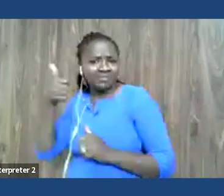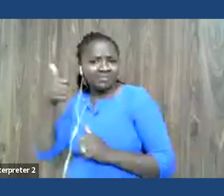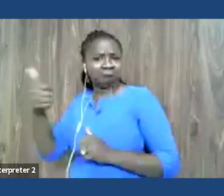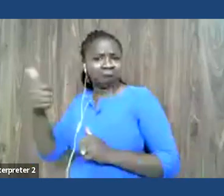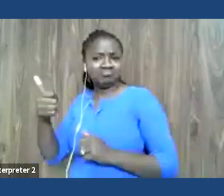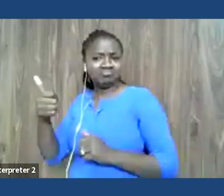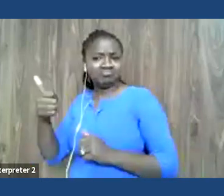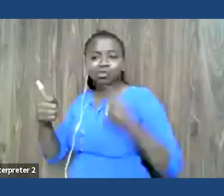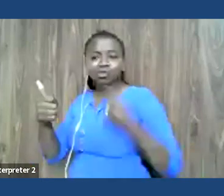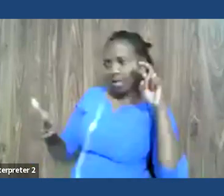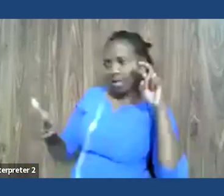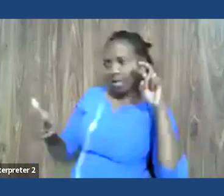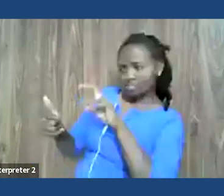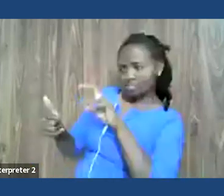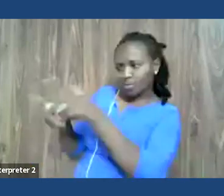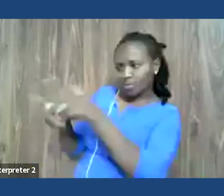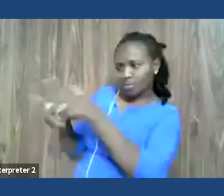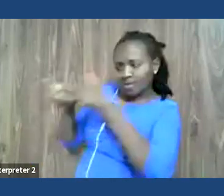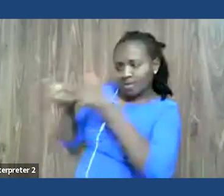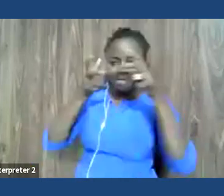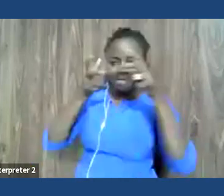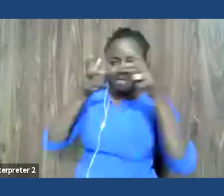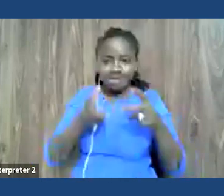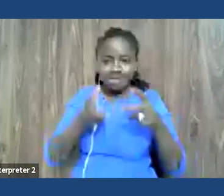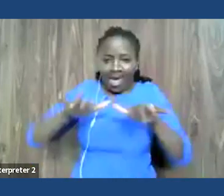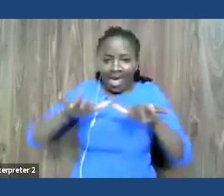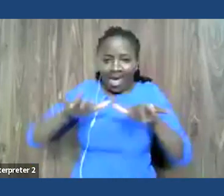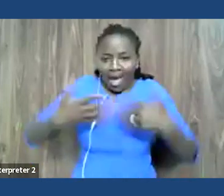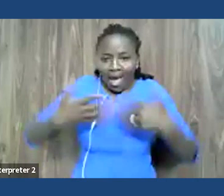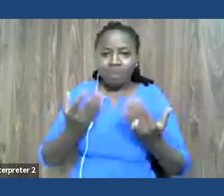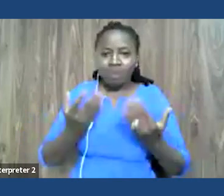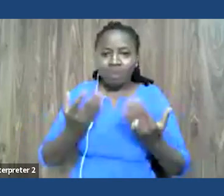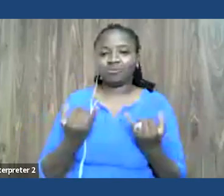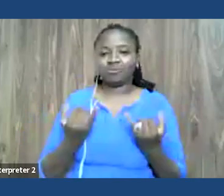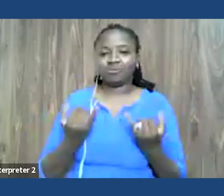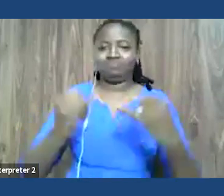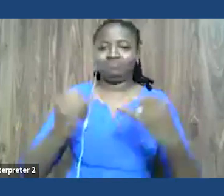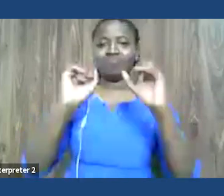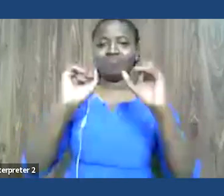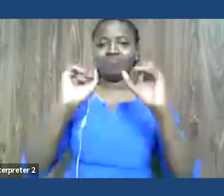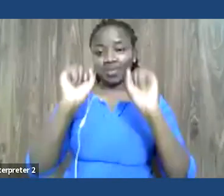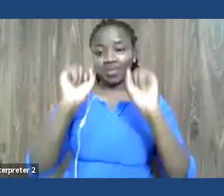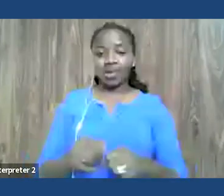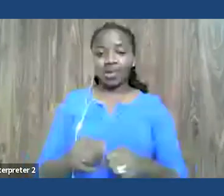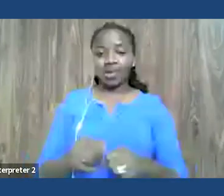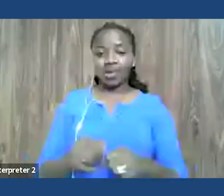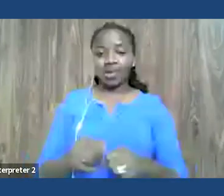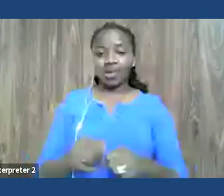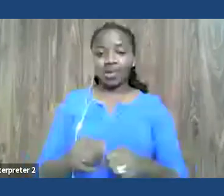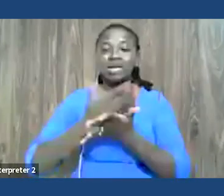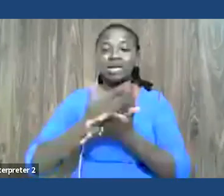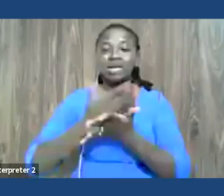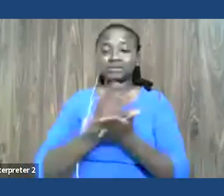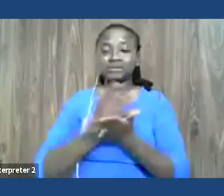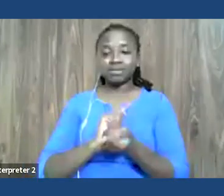that your company already implementing. Thank you, Frances. Thank you, Ambassador Gallegos for the invitation.